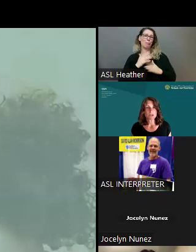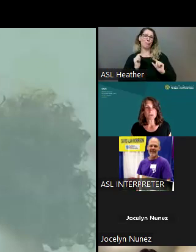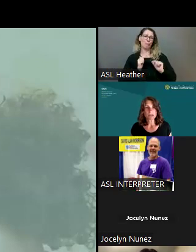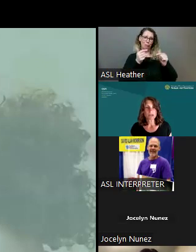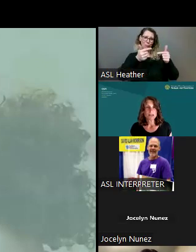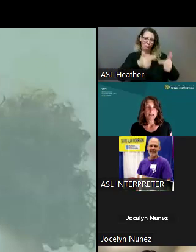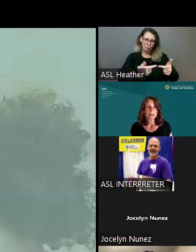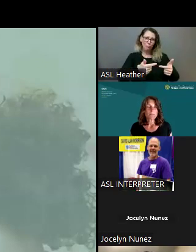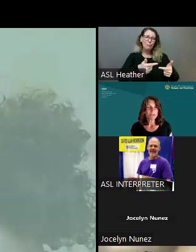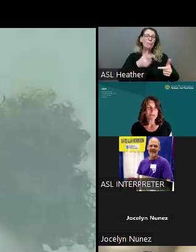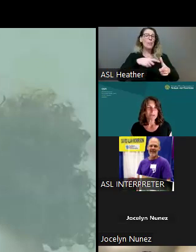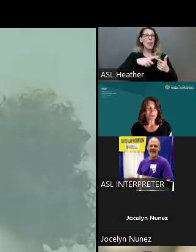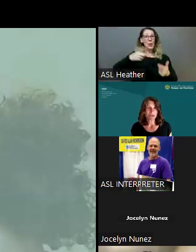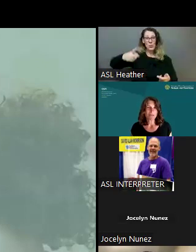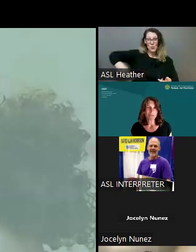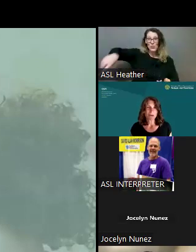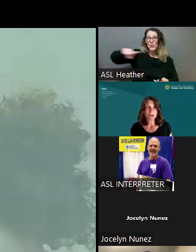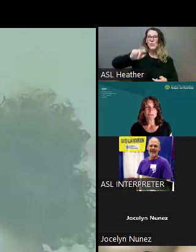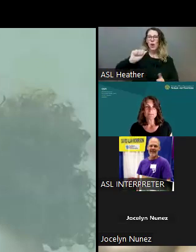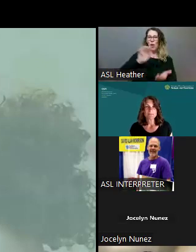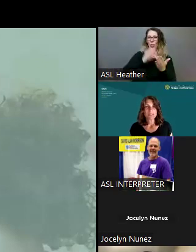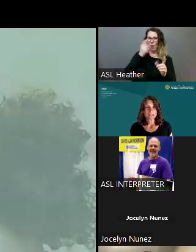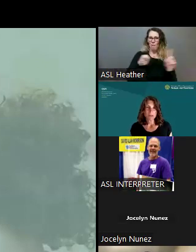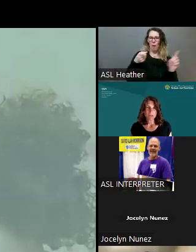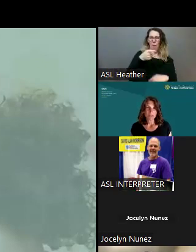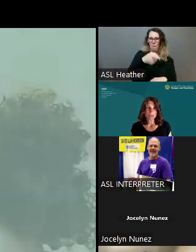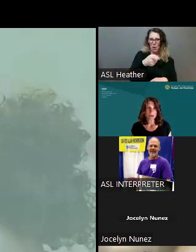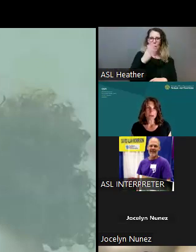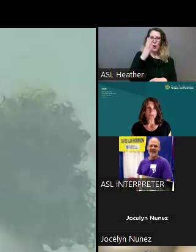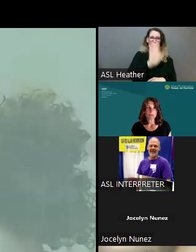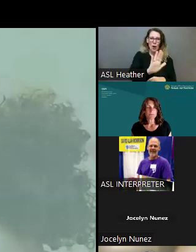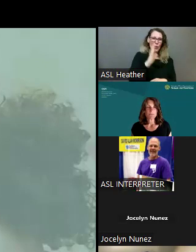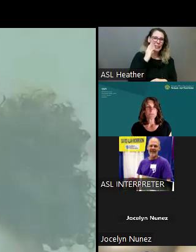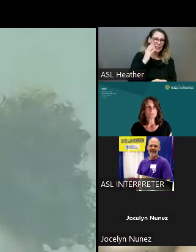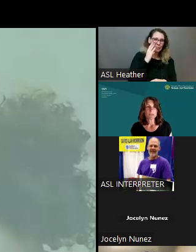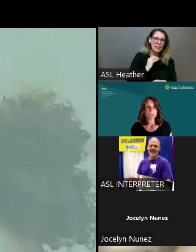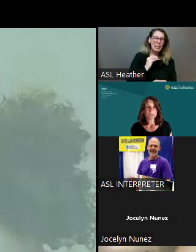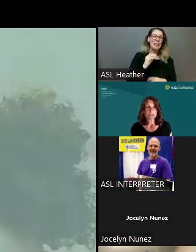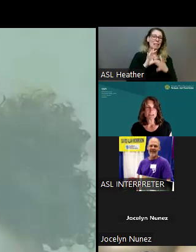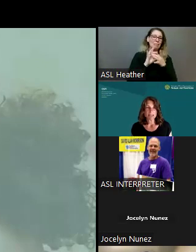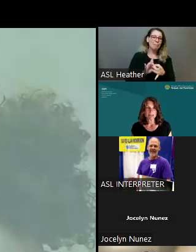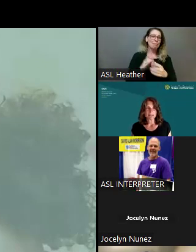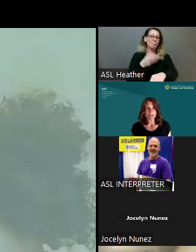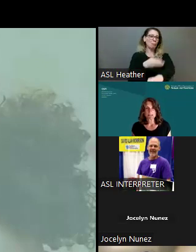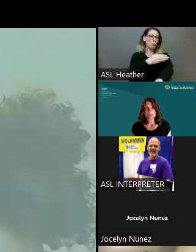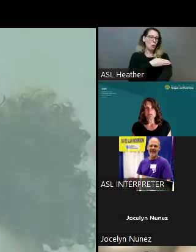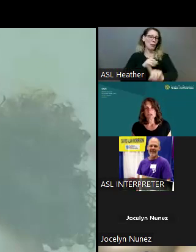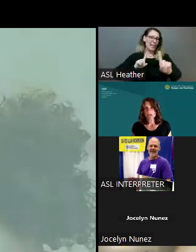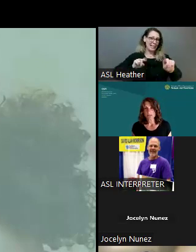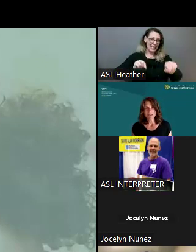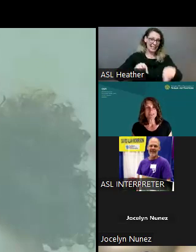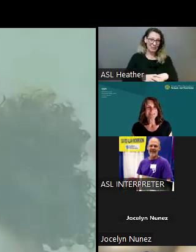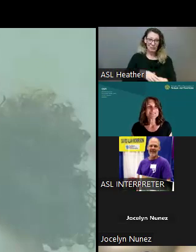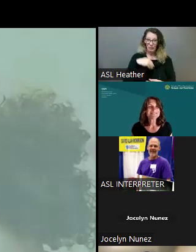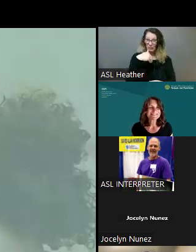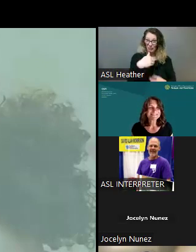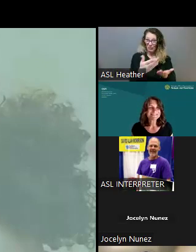that you can also learn from her experience around improving attendance. Shelby? Yes,